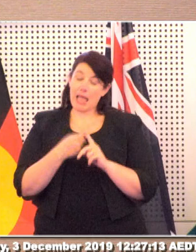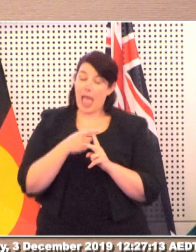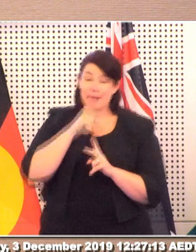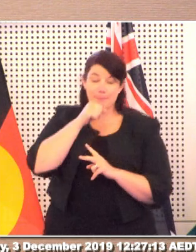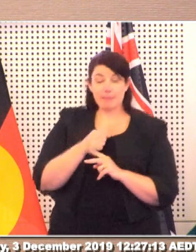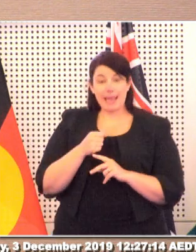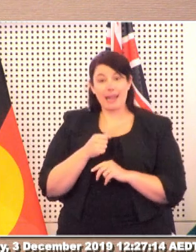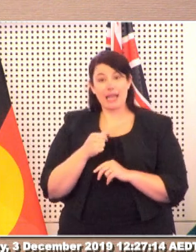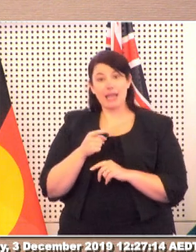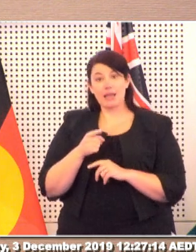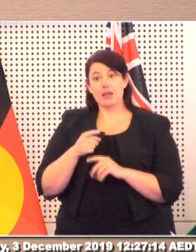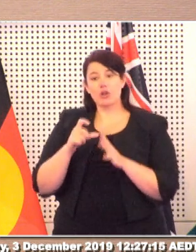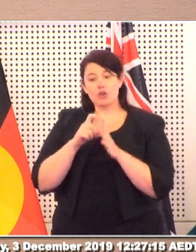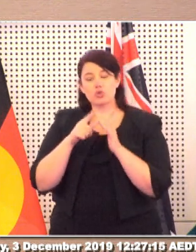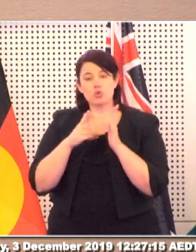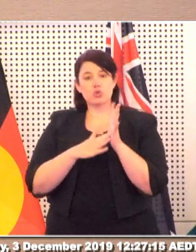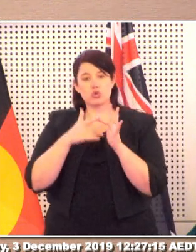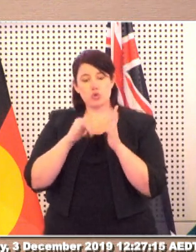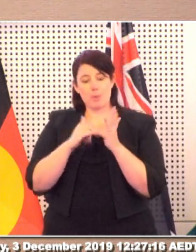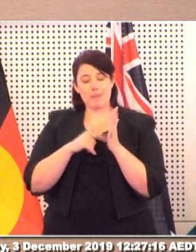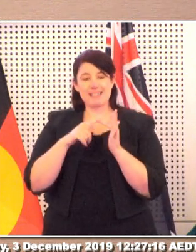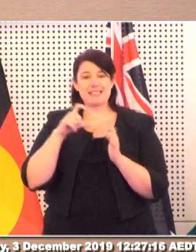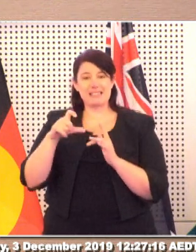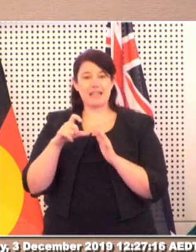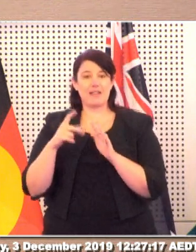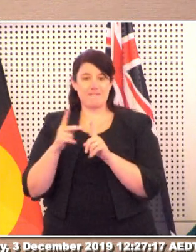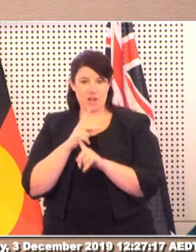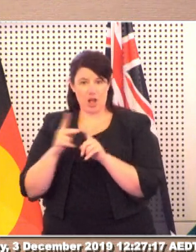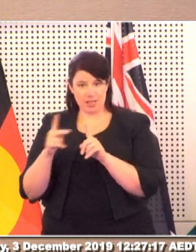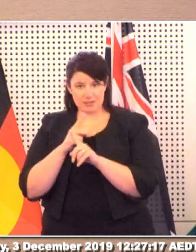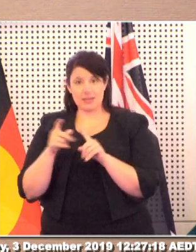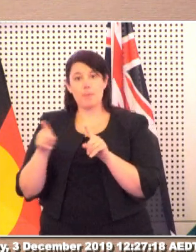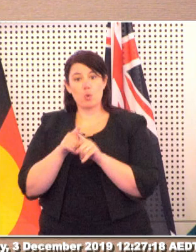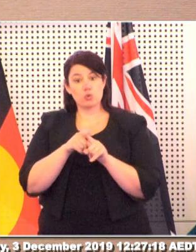subject to domestic violence but I’m also talking about children who experience – and